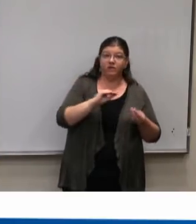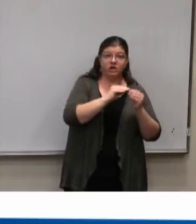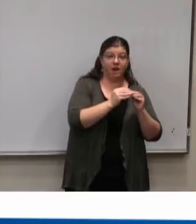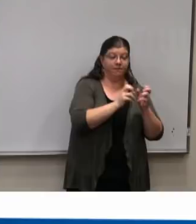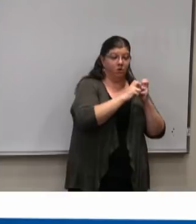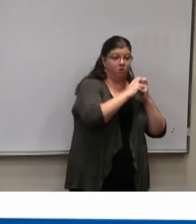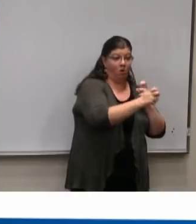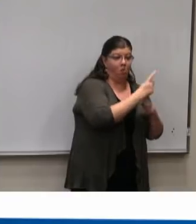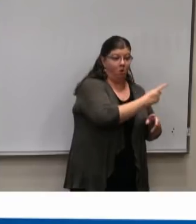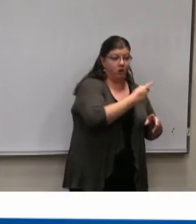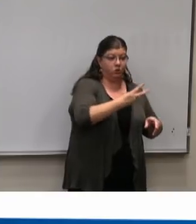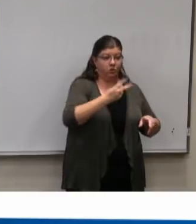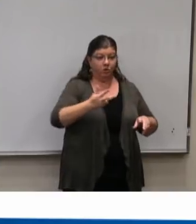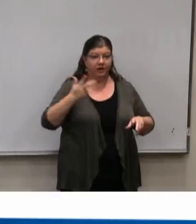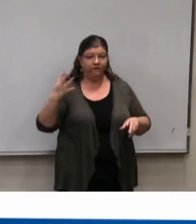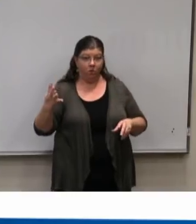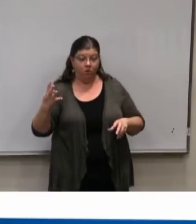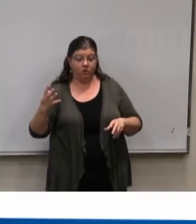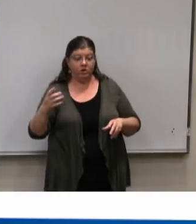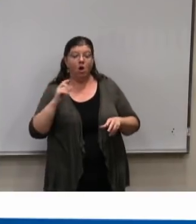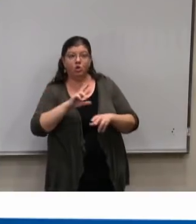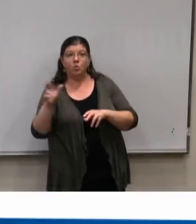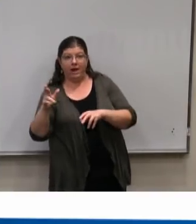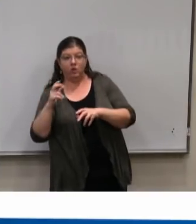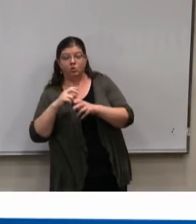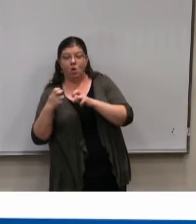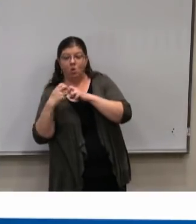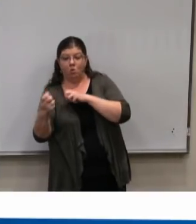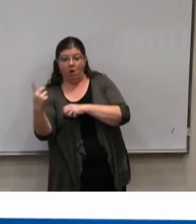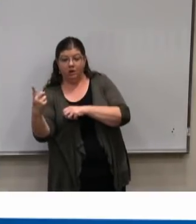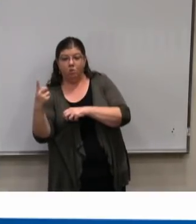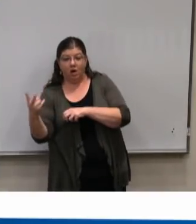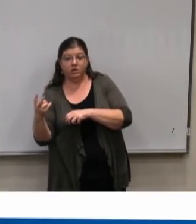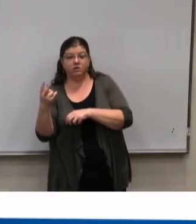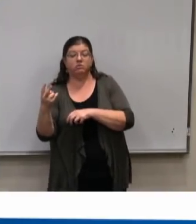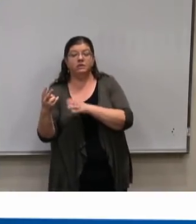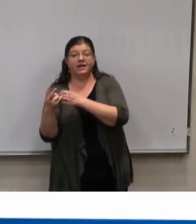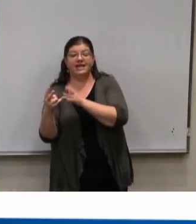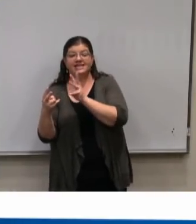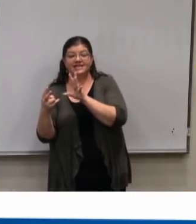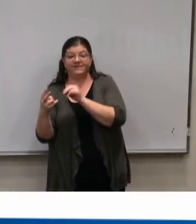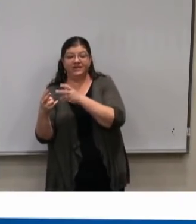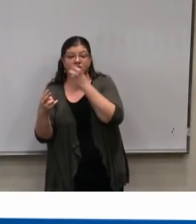So Row 1 is six feet from Row 2. Row 2, the six feet from Row 3.